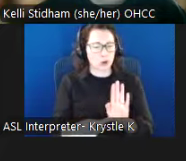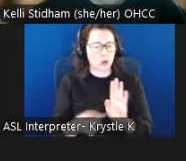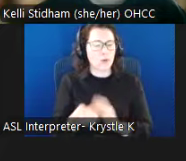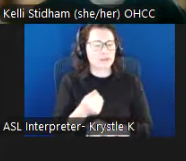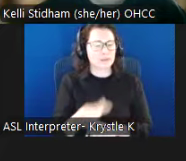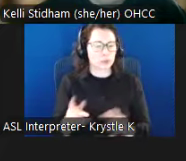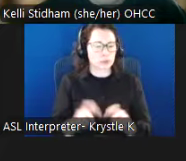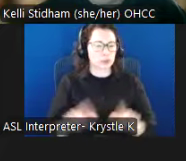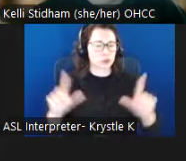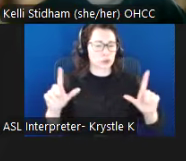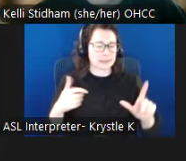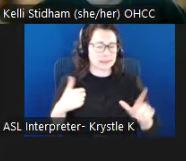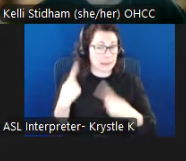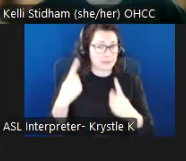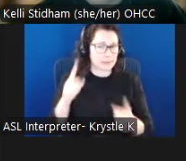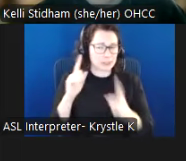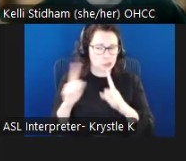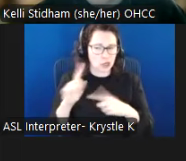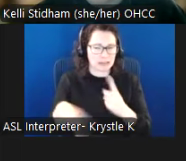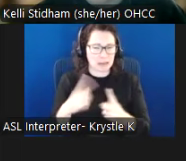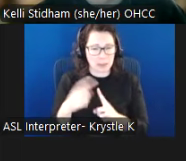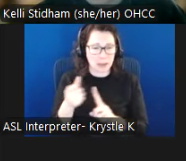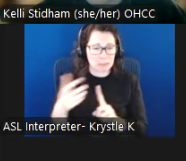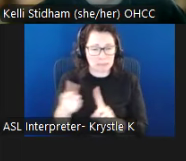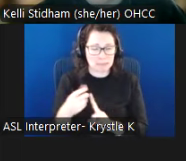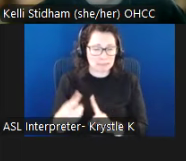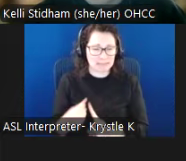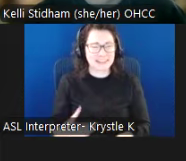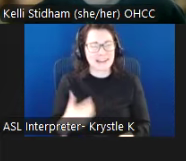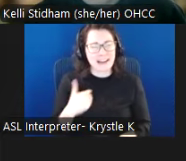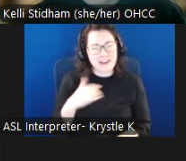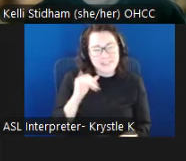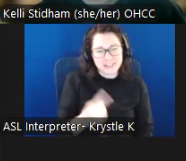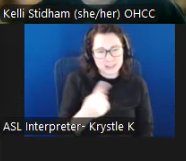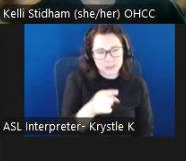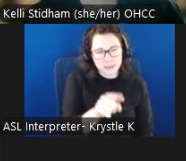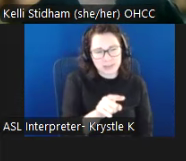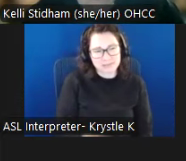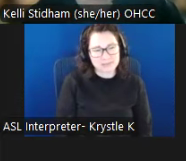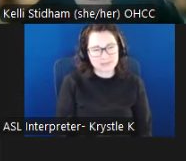that I've just been talking about. So um